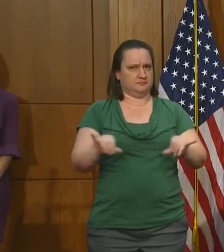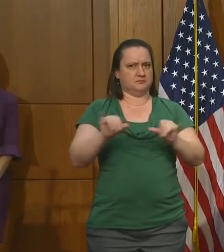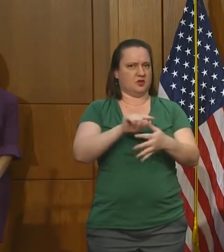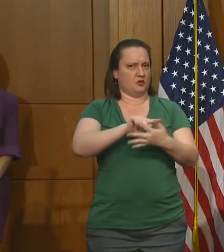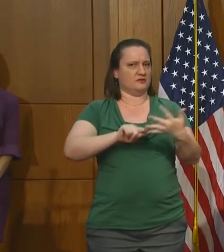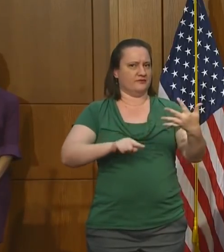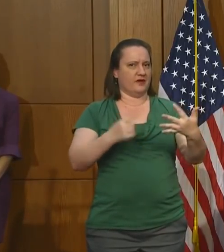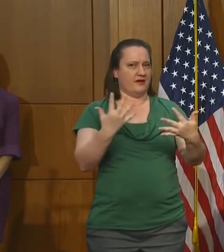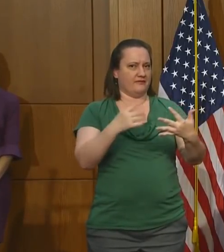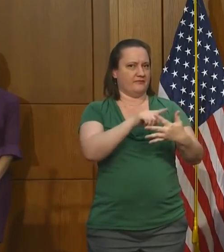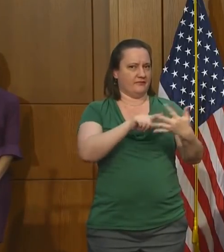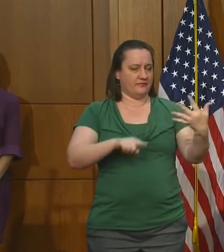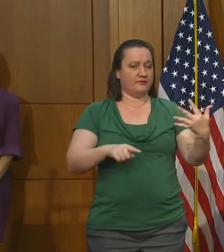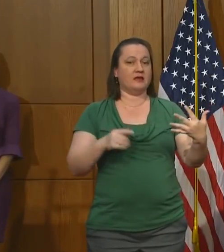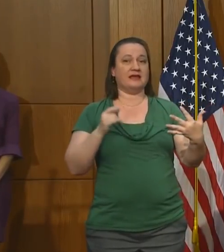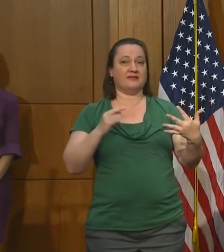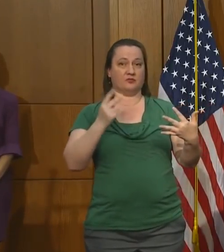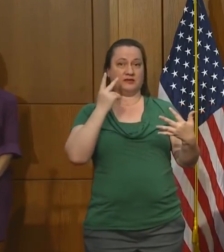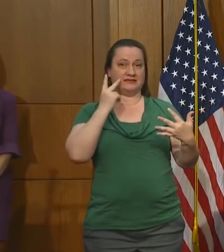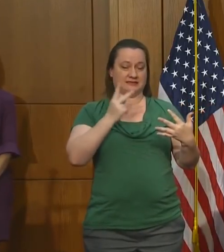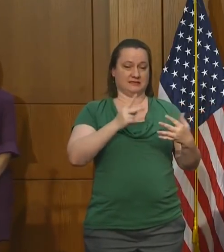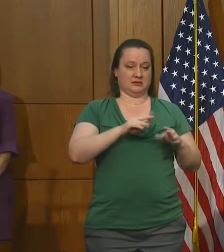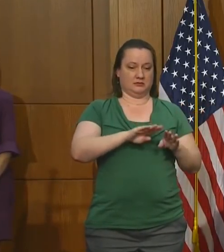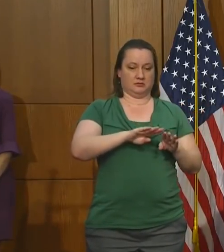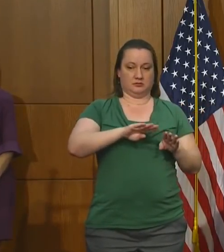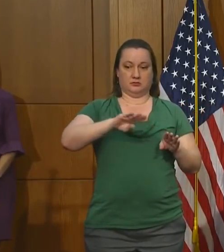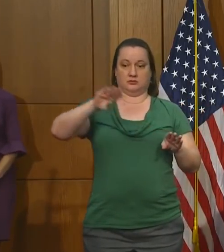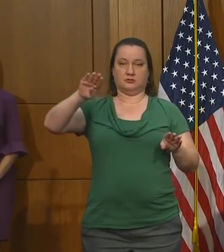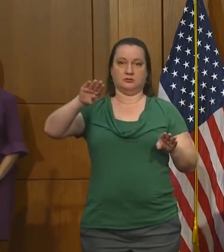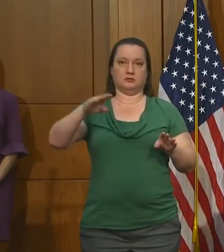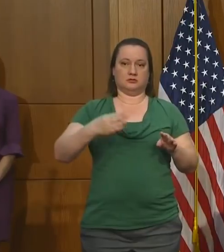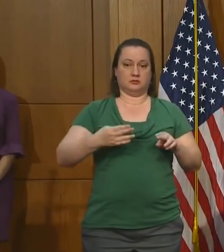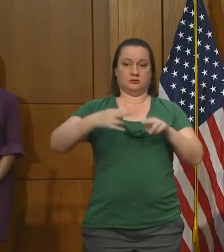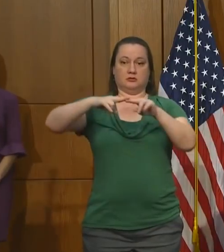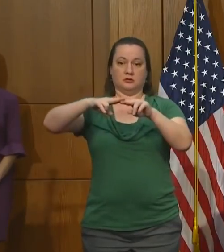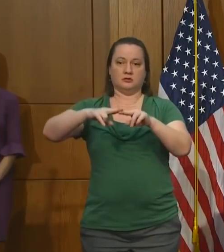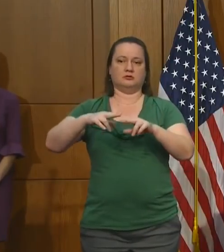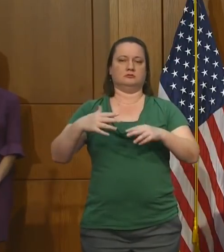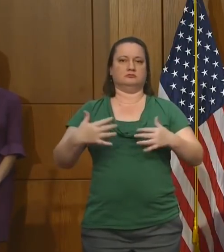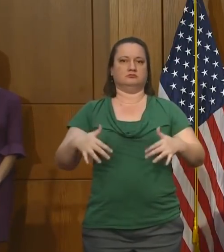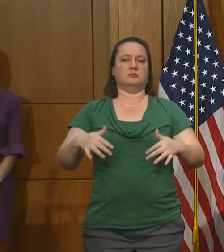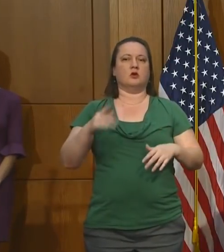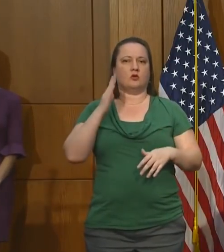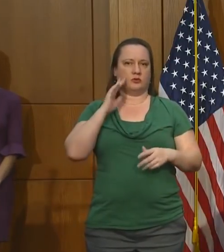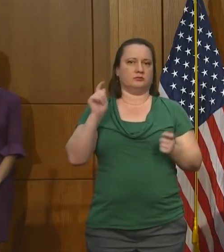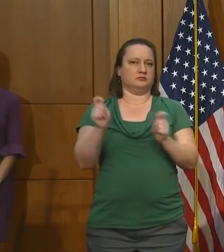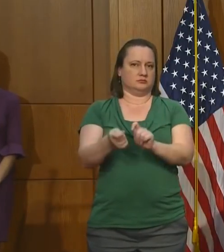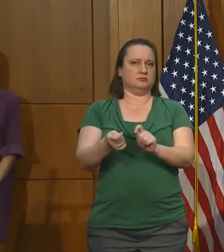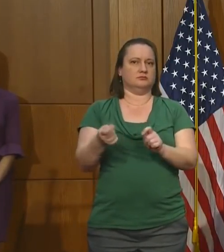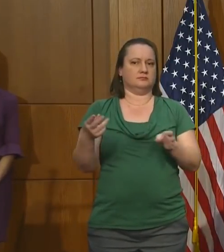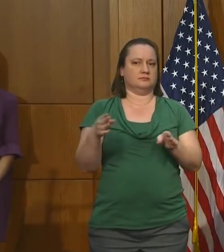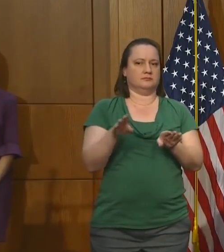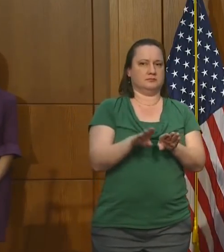ALONG THAT THE FIVE OF THEM AND I WON'T GO- REITERATE ALL OF THOSE BUT- IF WE SEE THAT THOSE